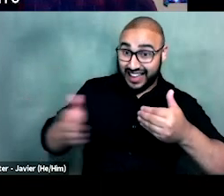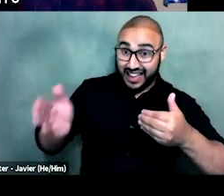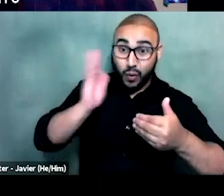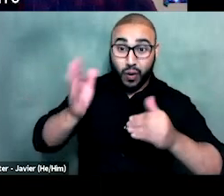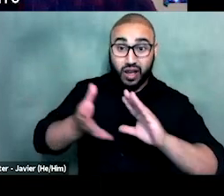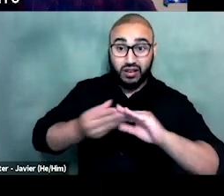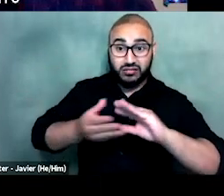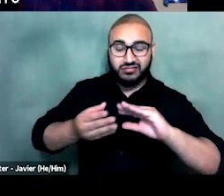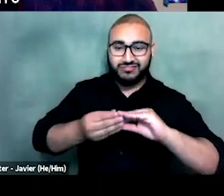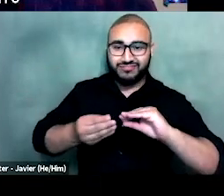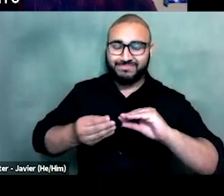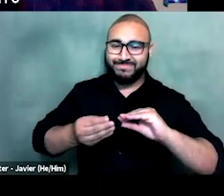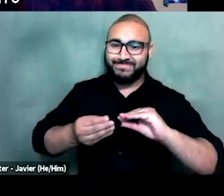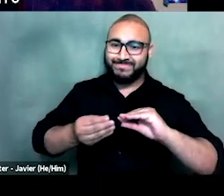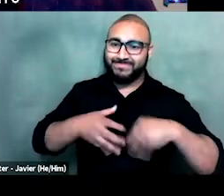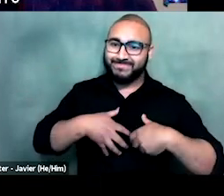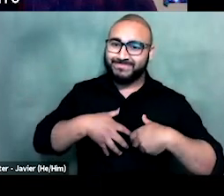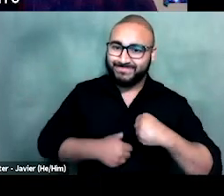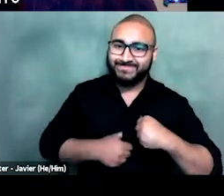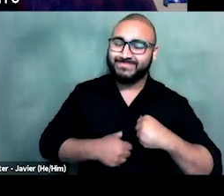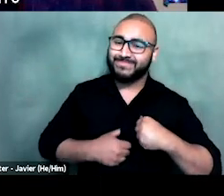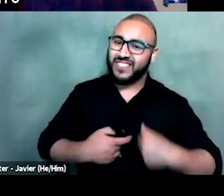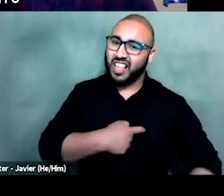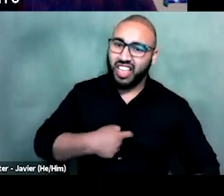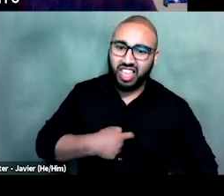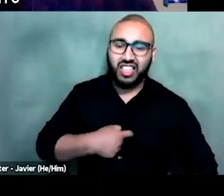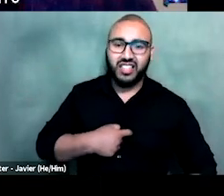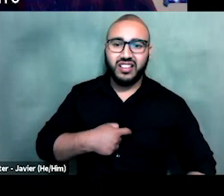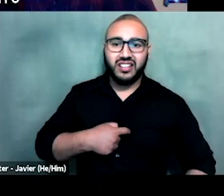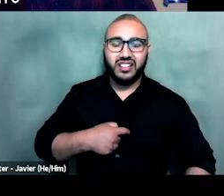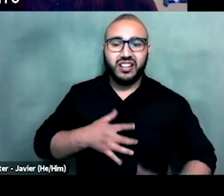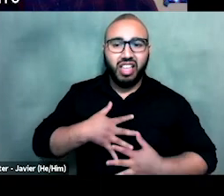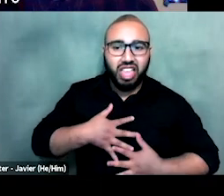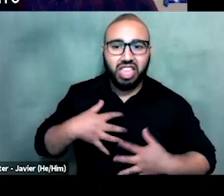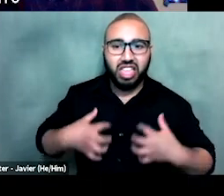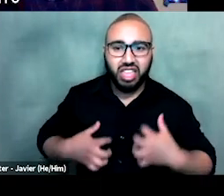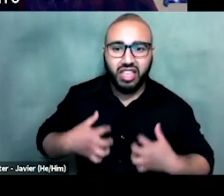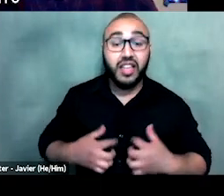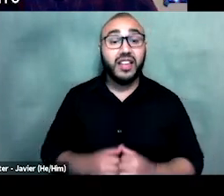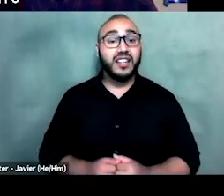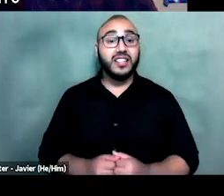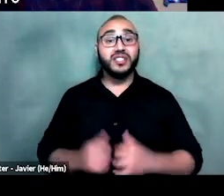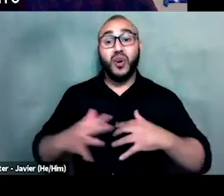is definitely not very pretty. Indian massacres and violence against Indians was